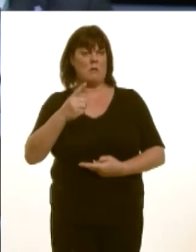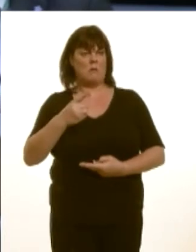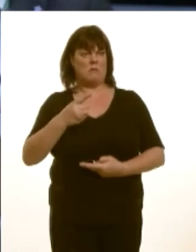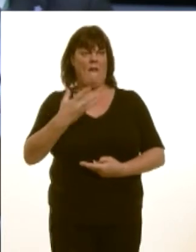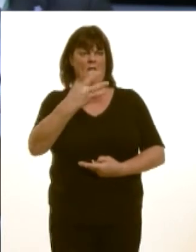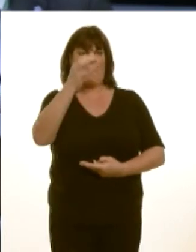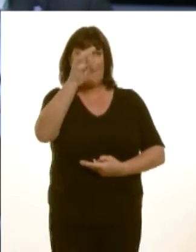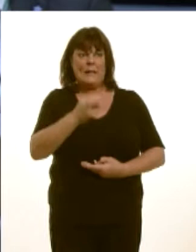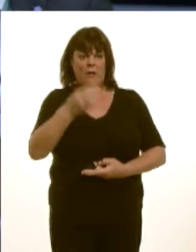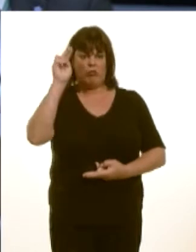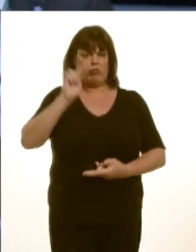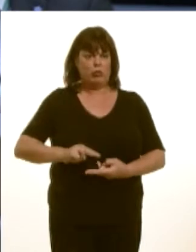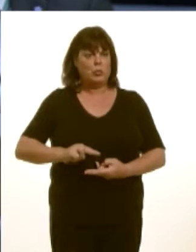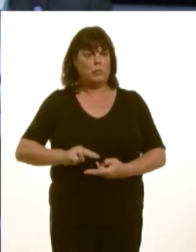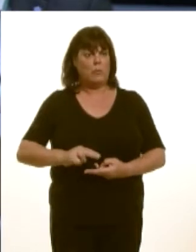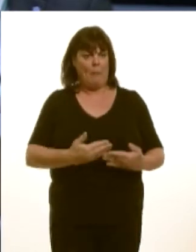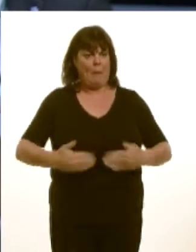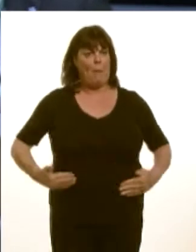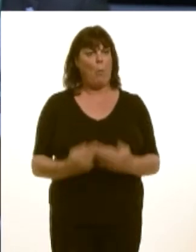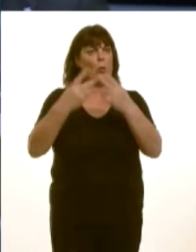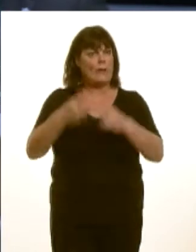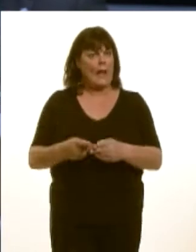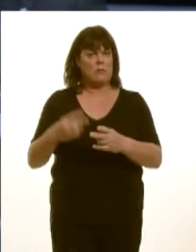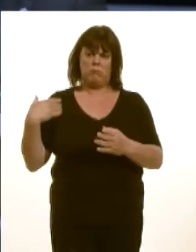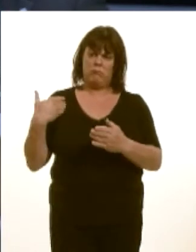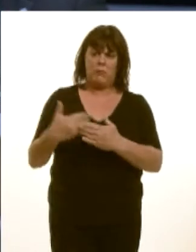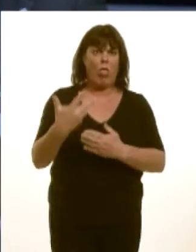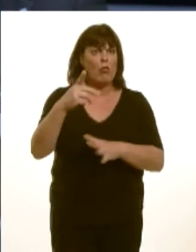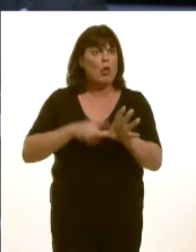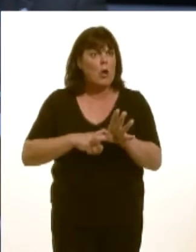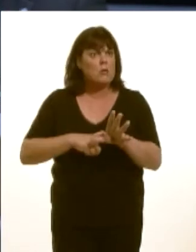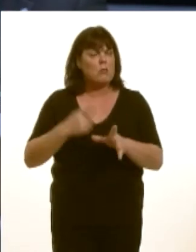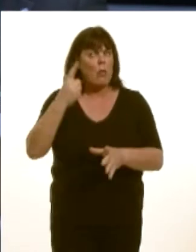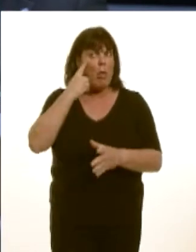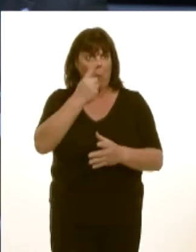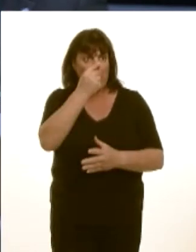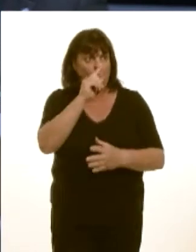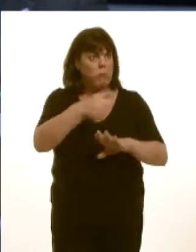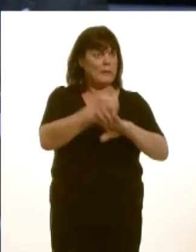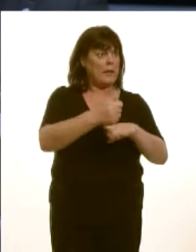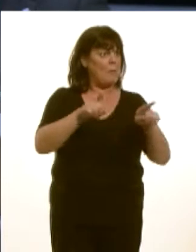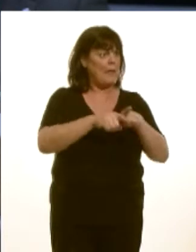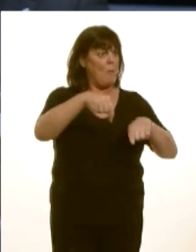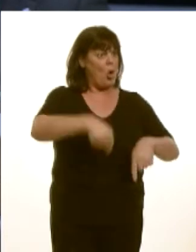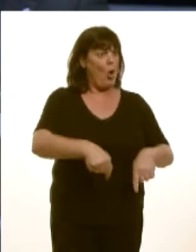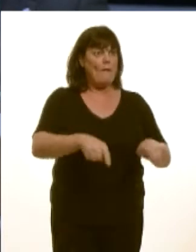Would you commit to looking at introducing similar scanning regimes here for all first-time mothers in Wales?